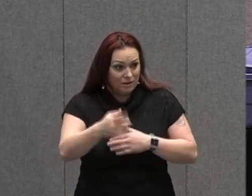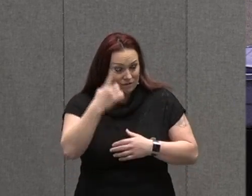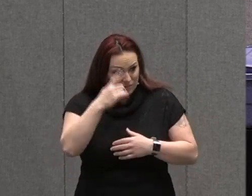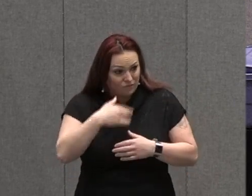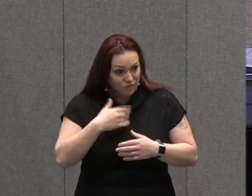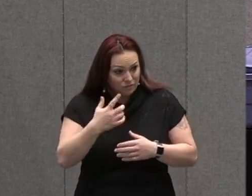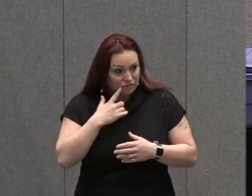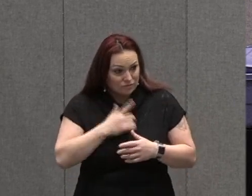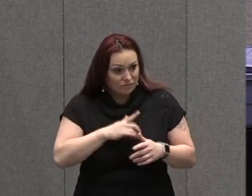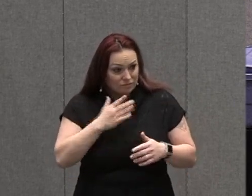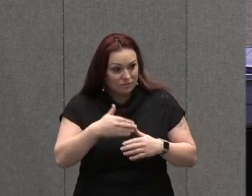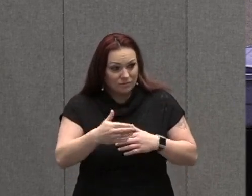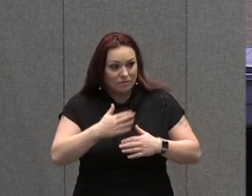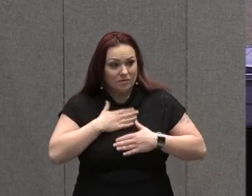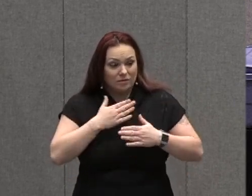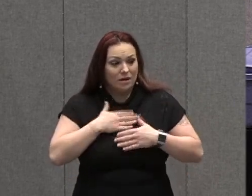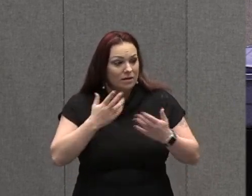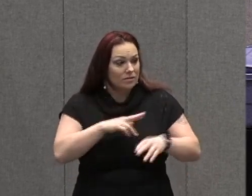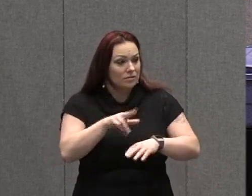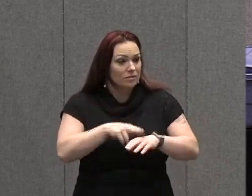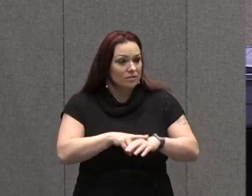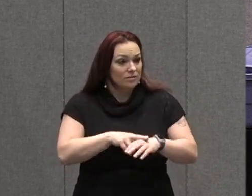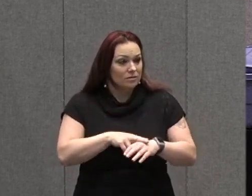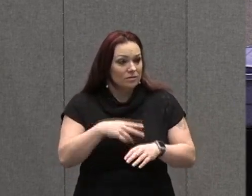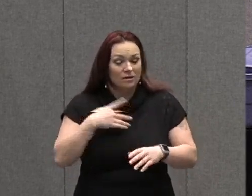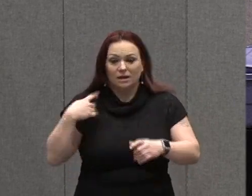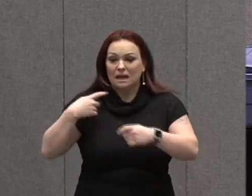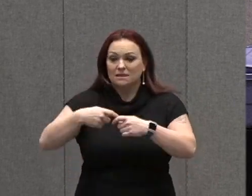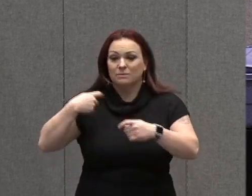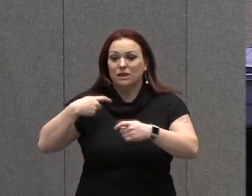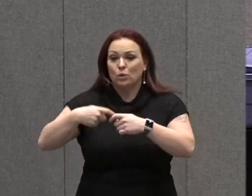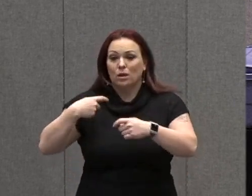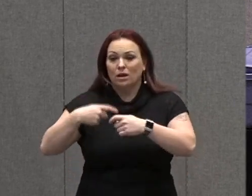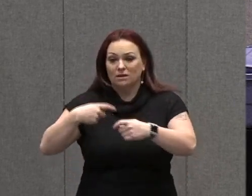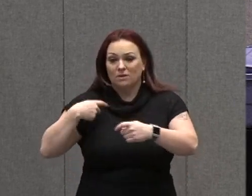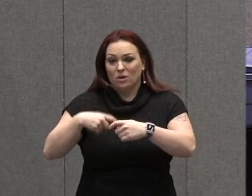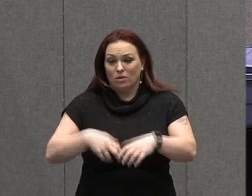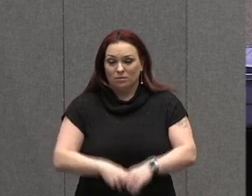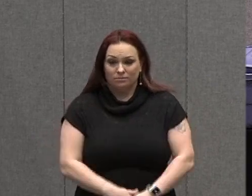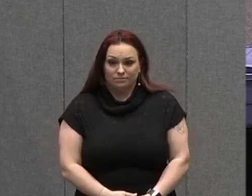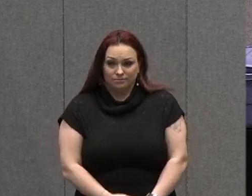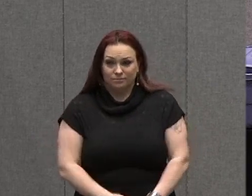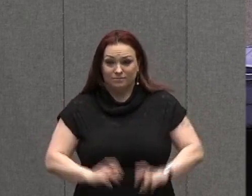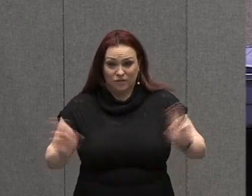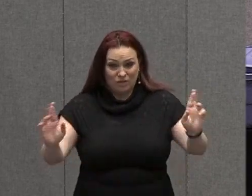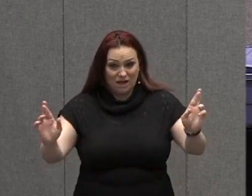Of course! Claro! In español por favor. - Español, okay. Ready? - I'm ready!